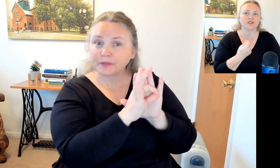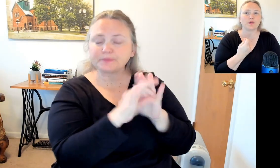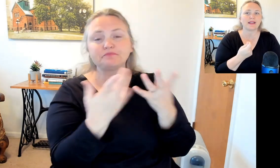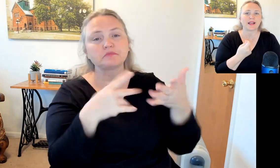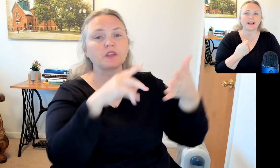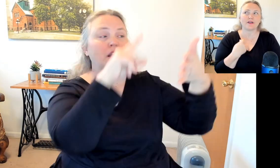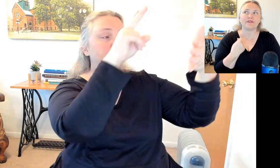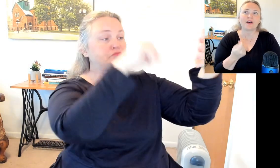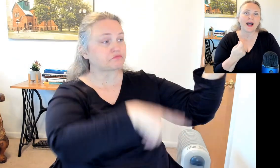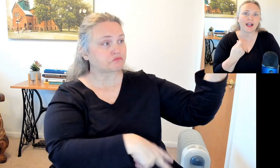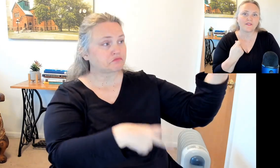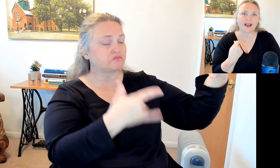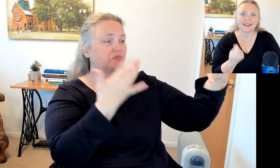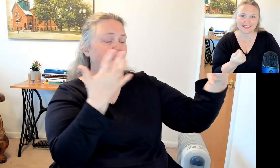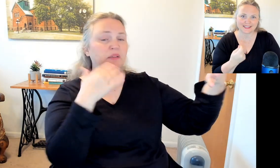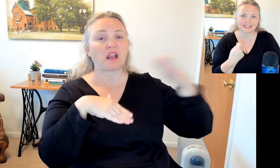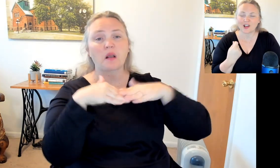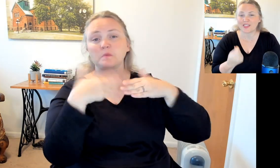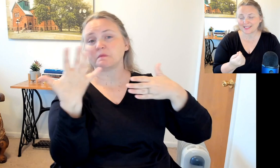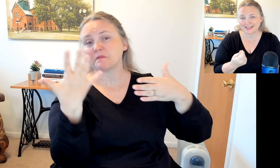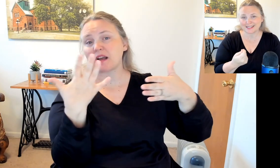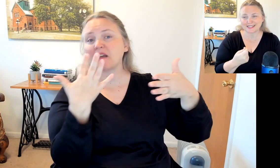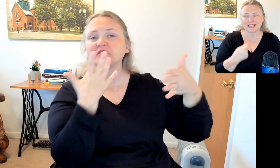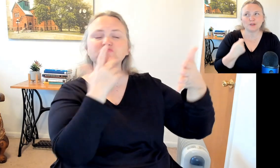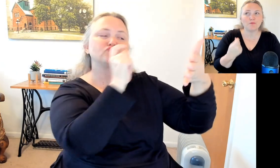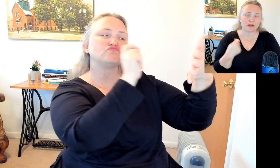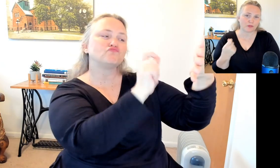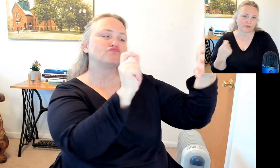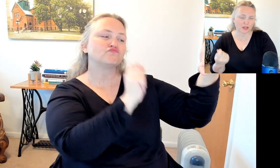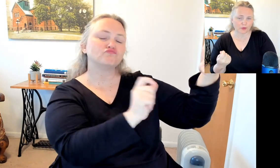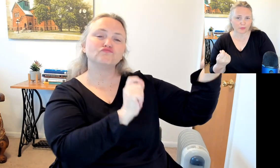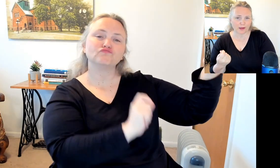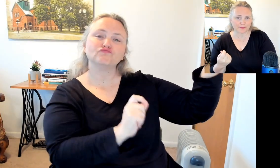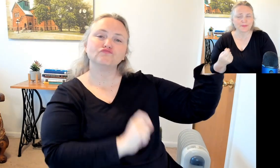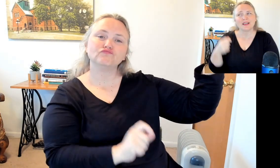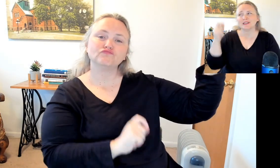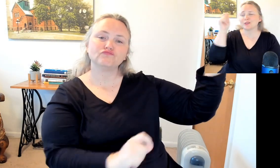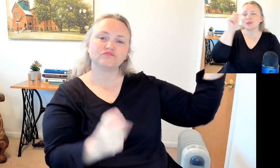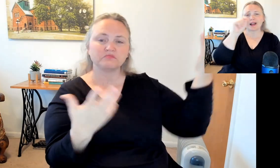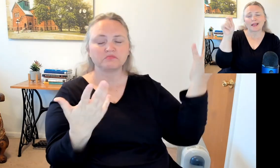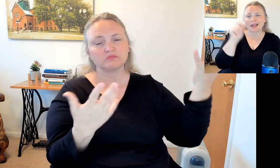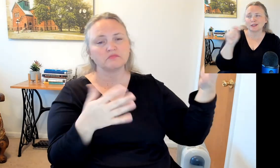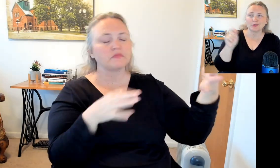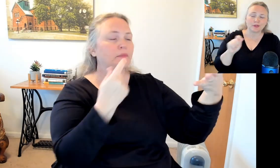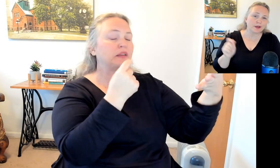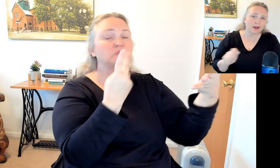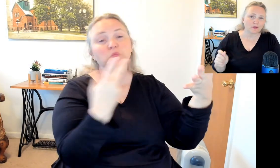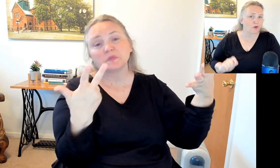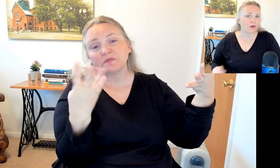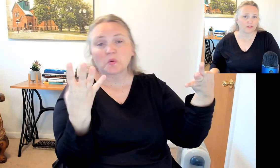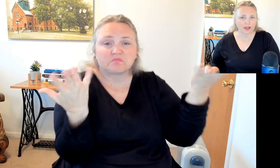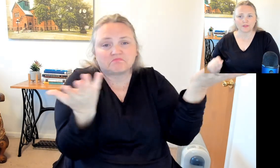to highlighting five ideas on that list that you might want to follow up on. So you can highlight two or three or four or five.